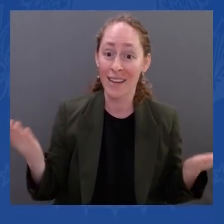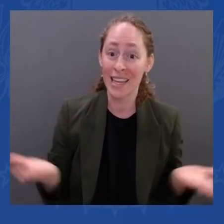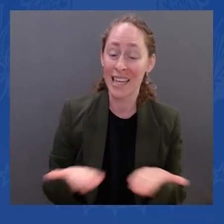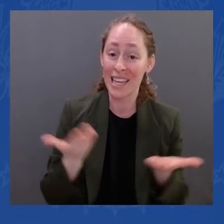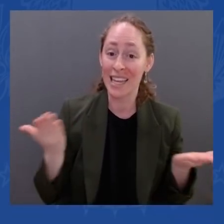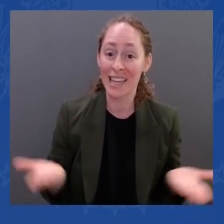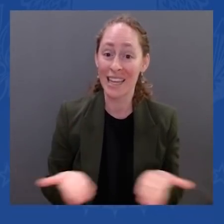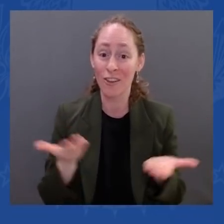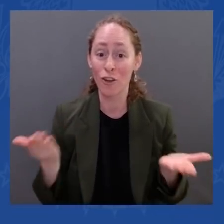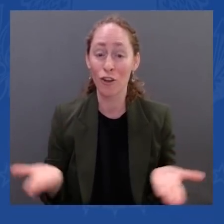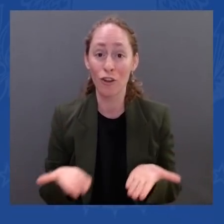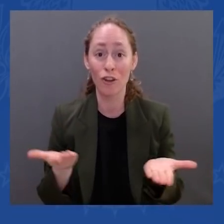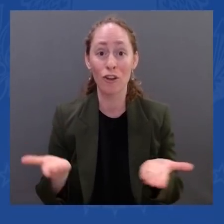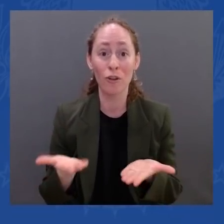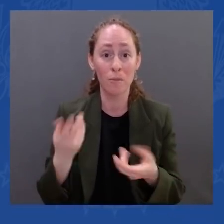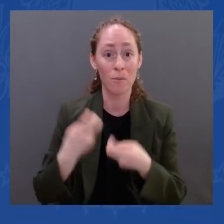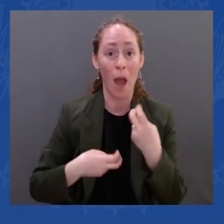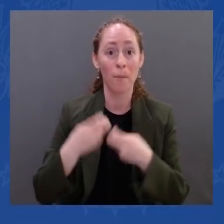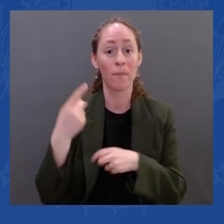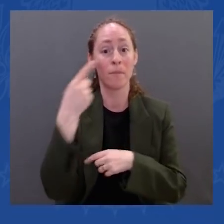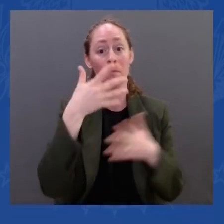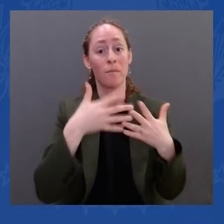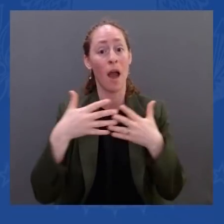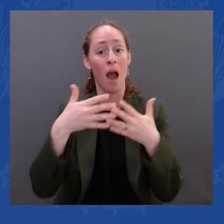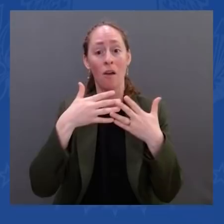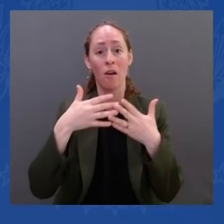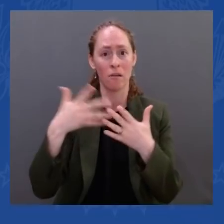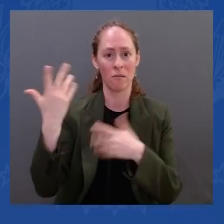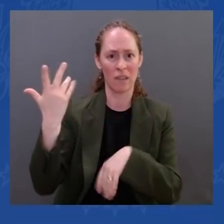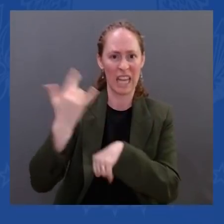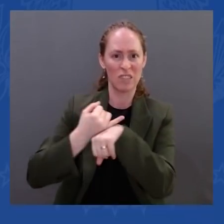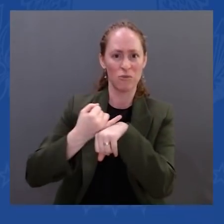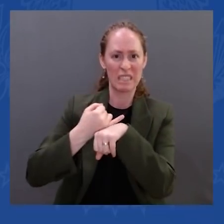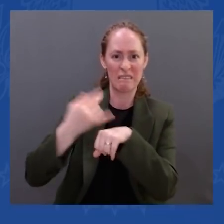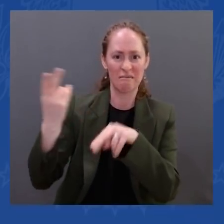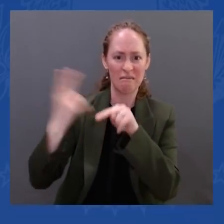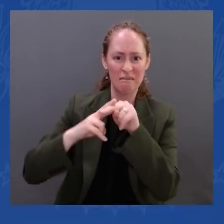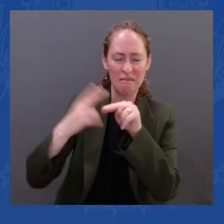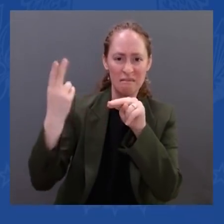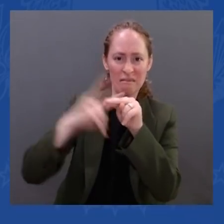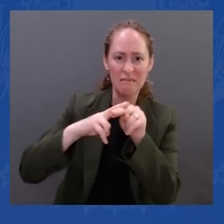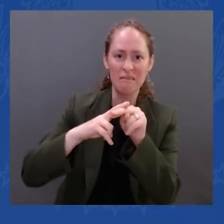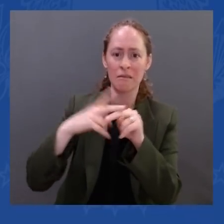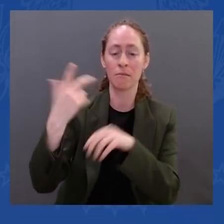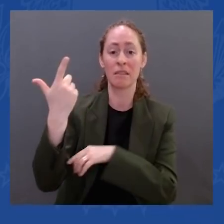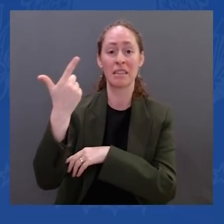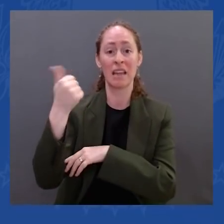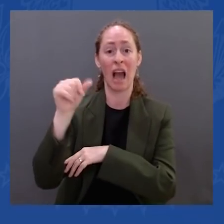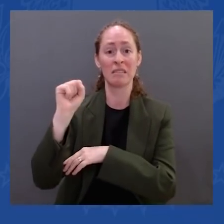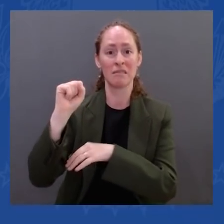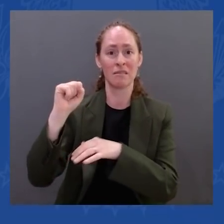And there are also just enormously high gas prices. Given the cross-currents of the economy right now --